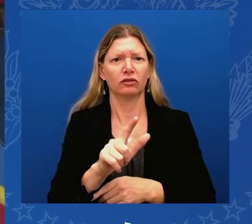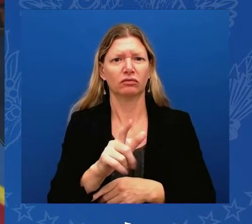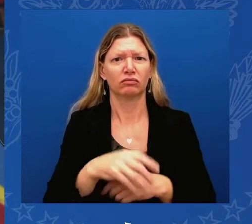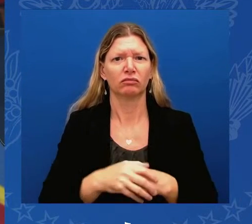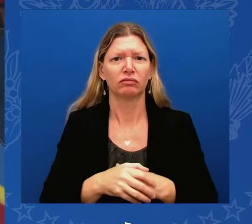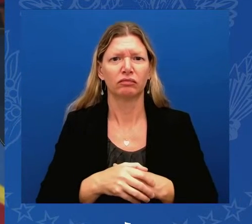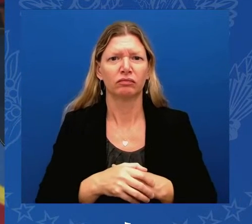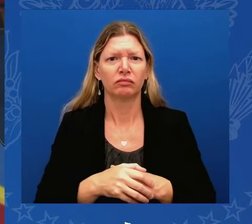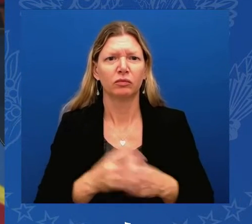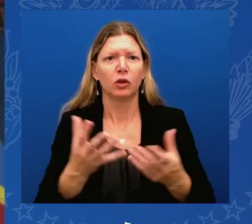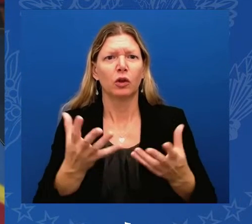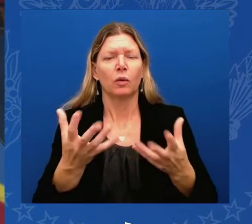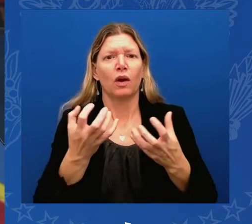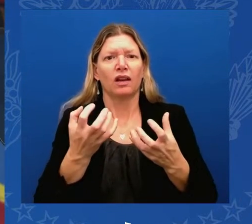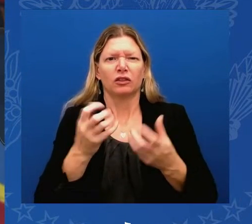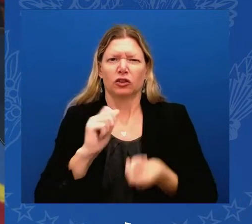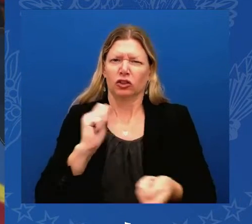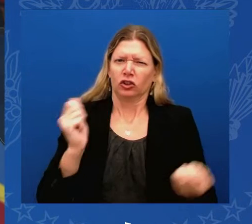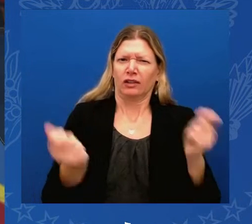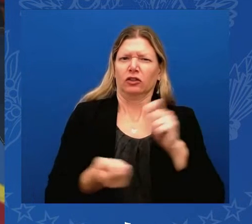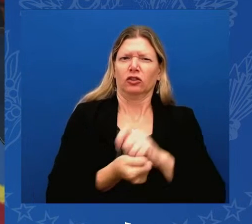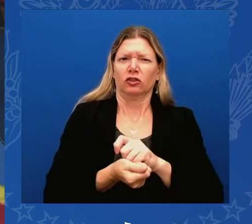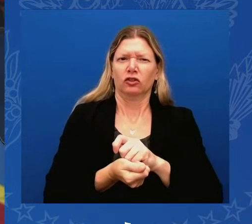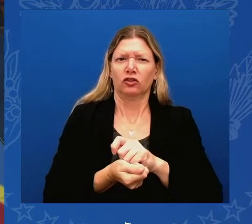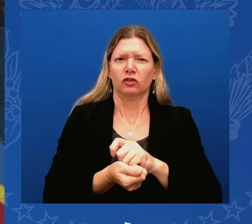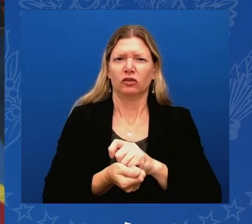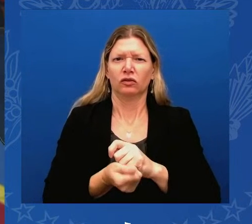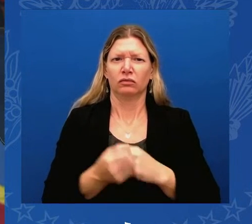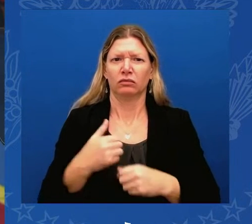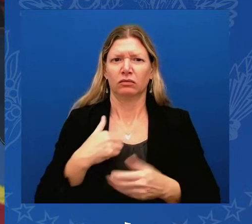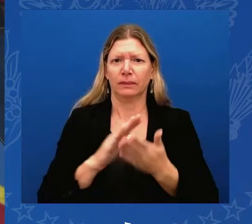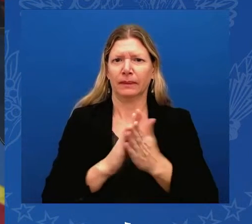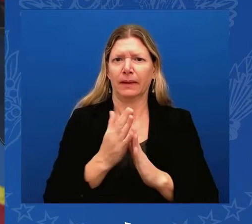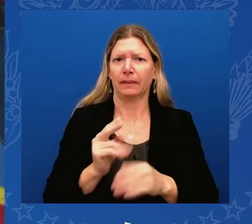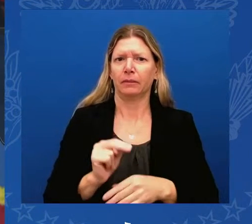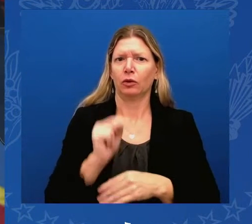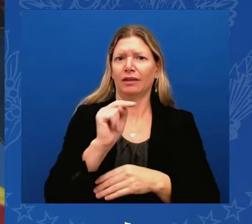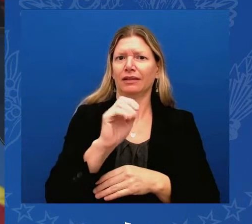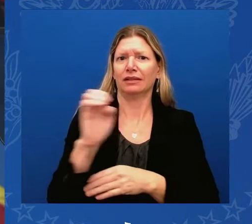Then, we were trying to get someone to run for the United States Senate the year Nixon ran.